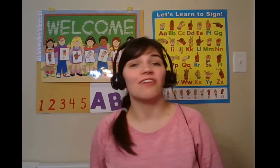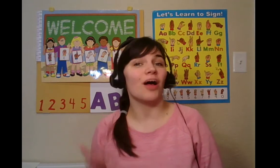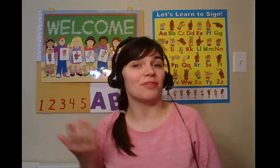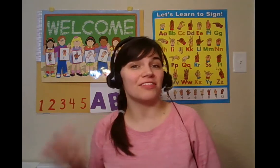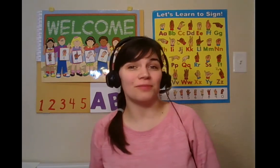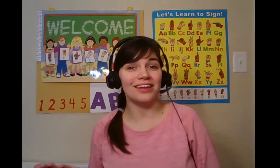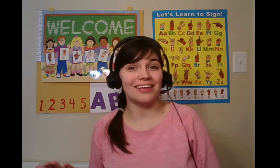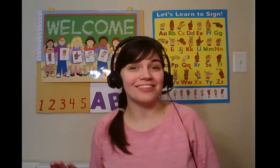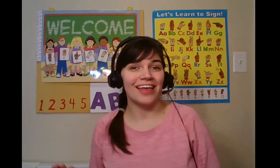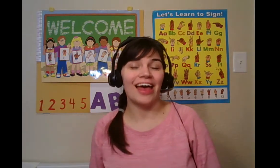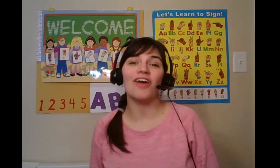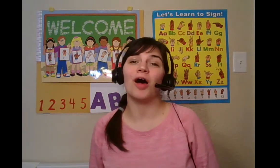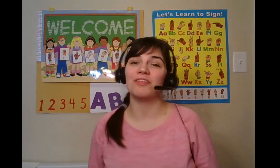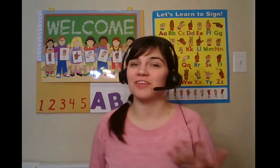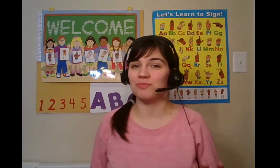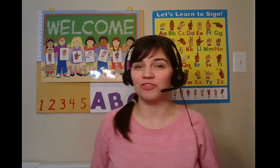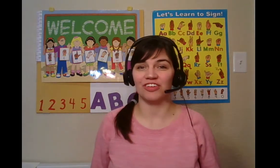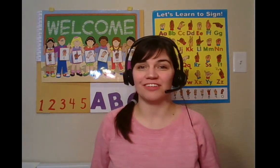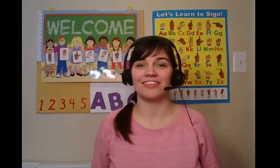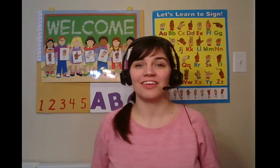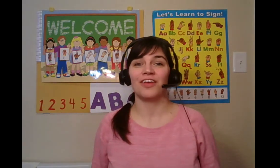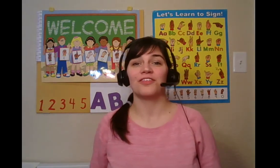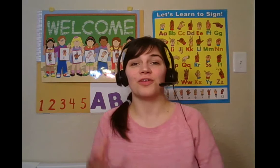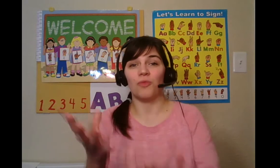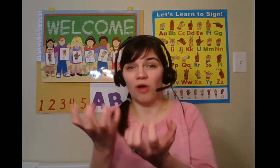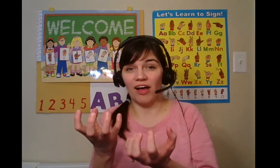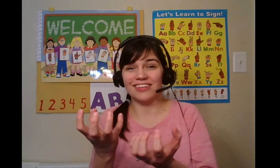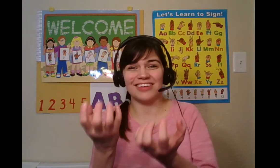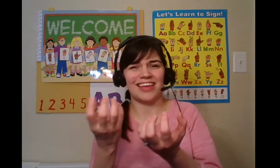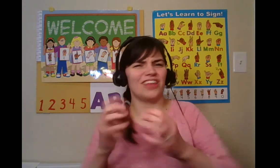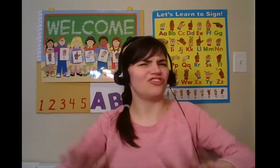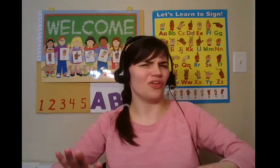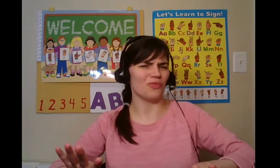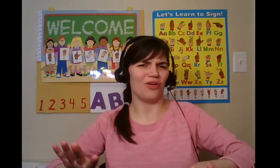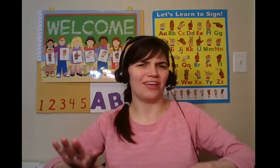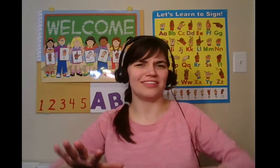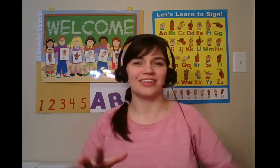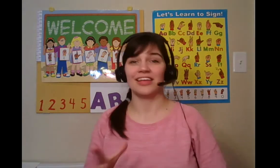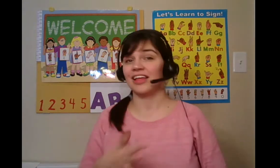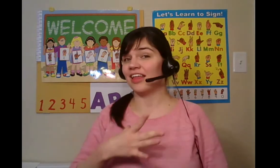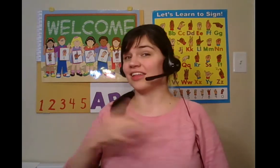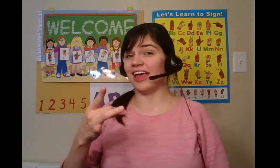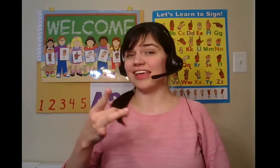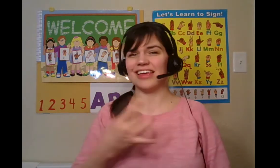have opposite meanings have opposite motions. So want and don't want, like and